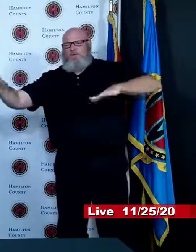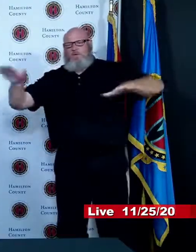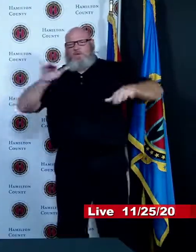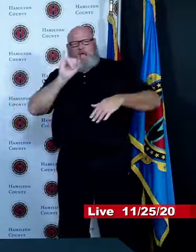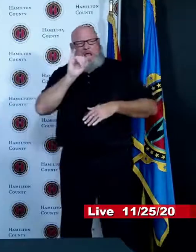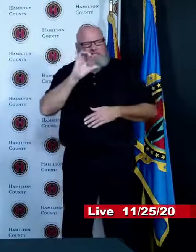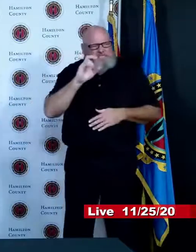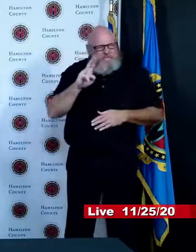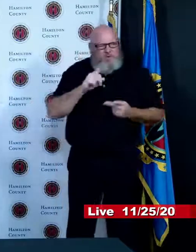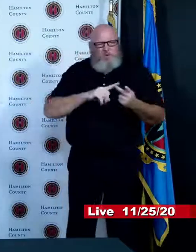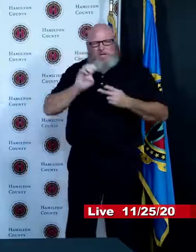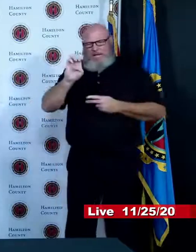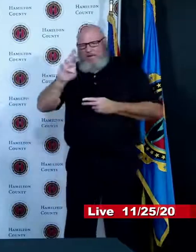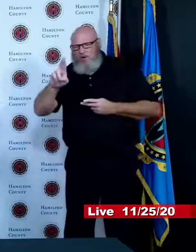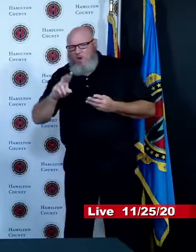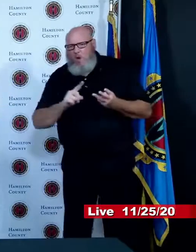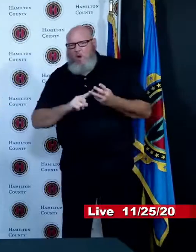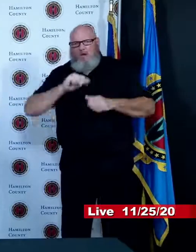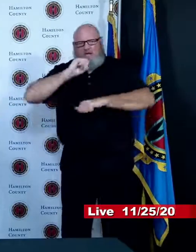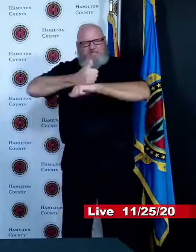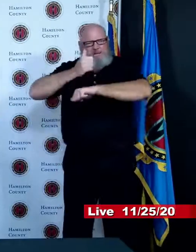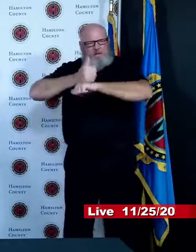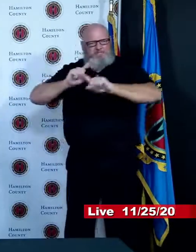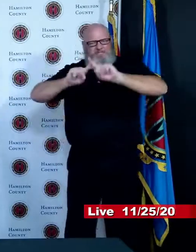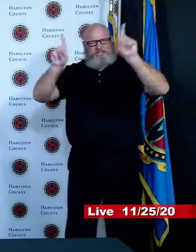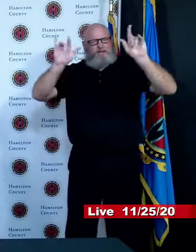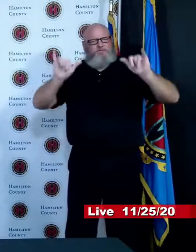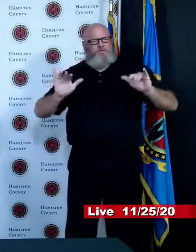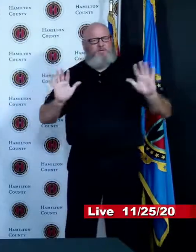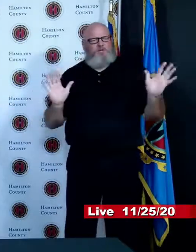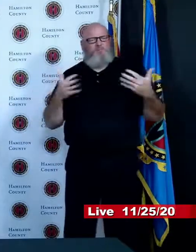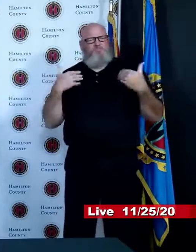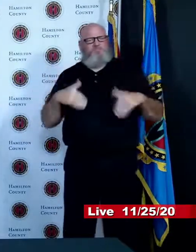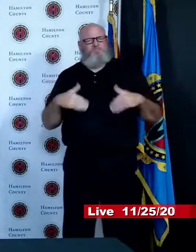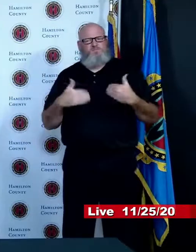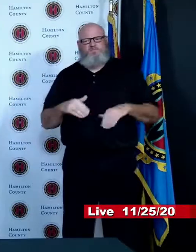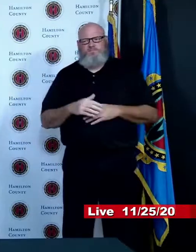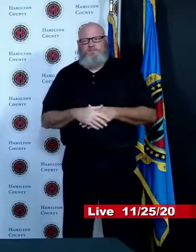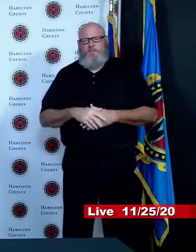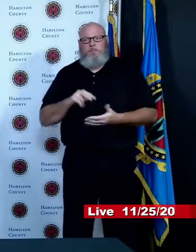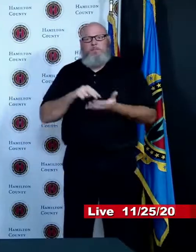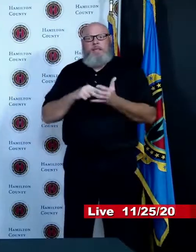things differently and they're managing things differently so that number does exist and I think